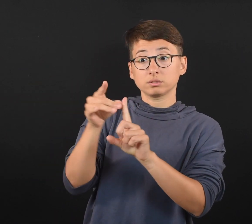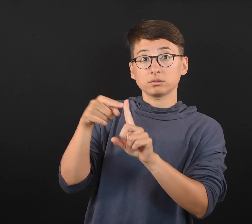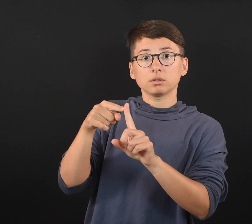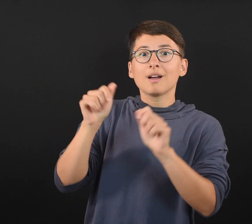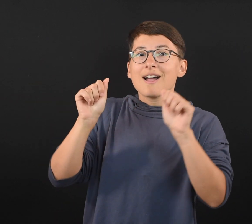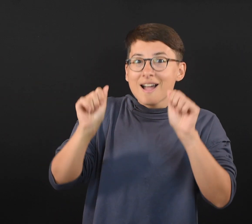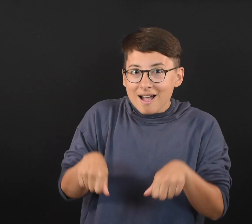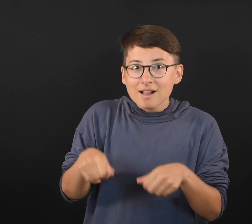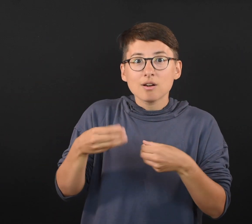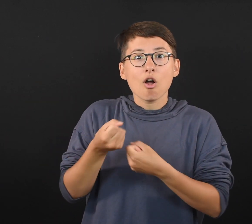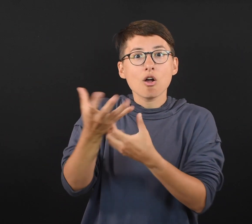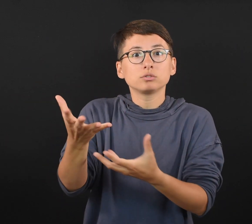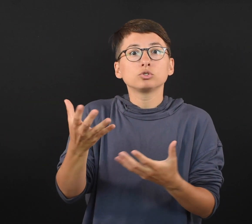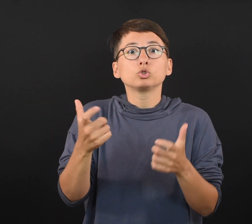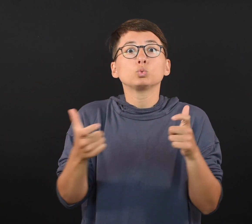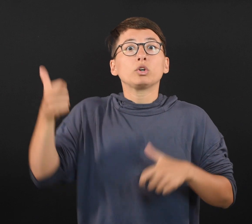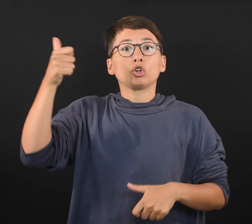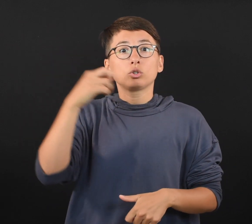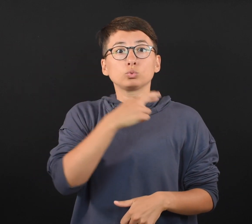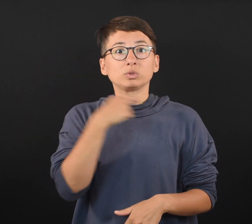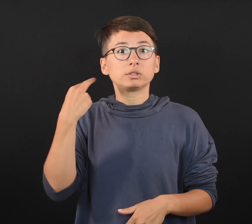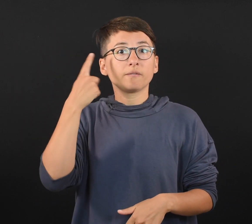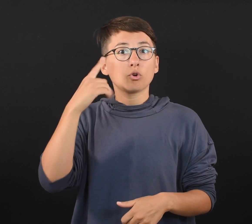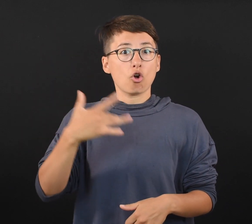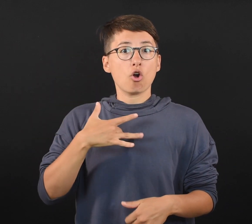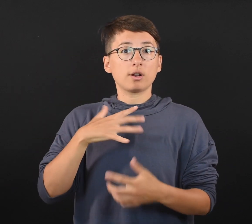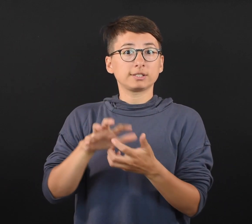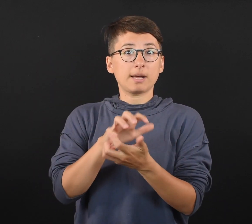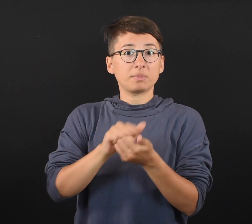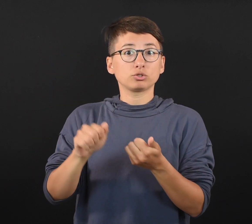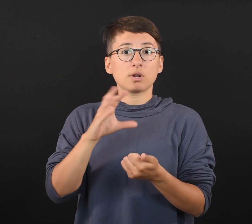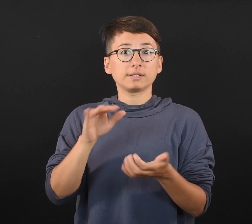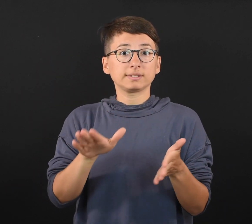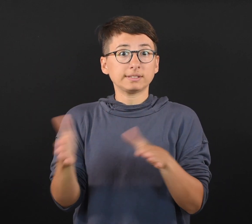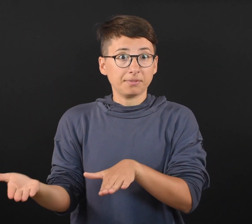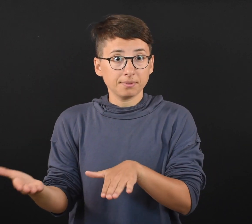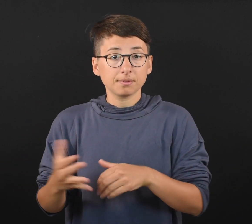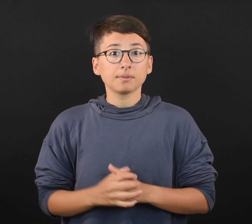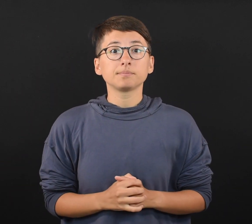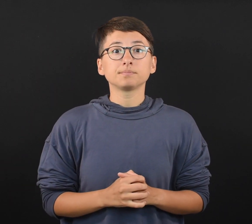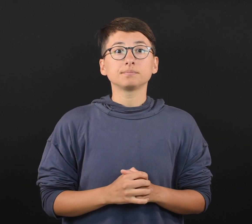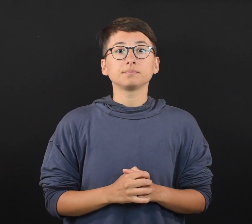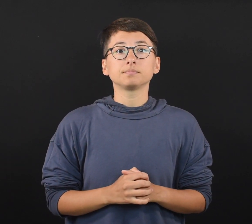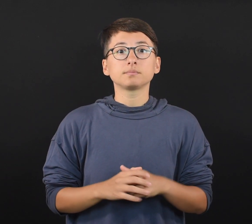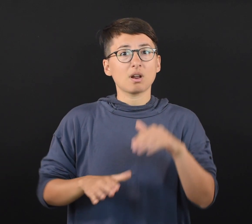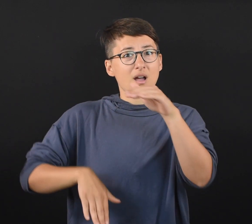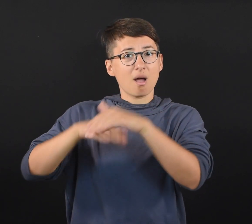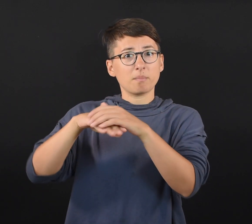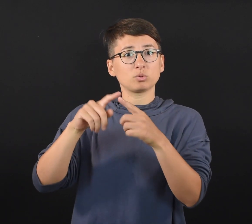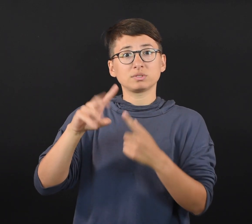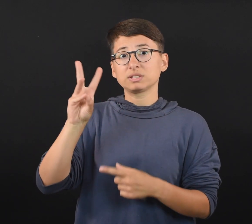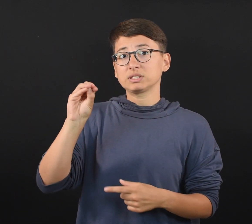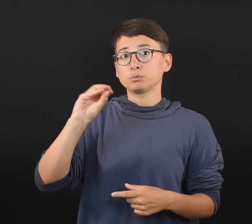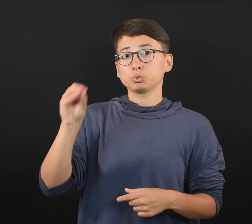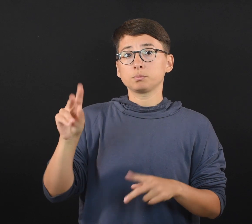in some areas are higher than baseline, the imminent and greater risk for heart damage and death continues to be from becoming infected with COVID-19. Up to 60% of